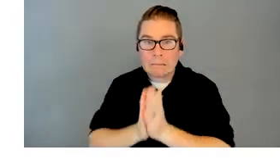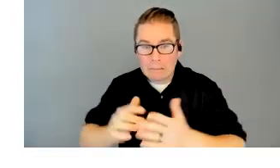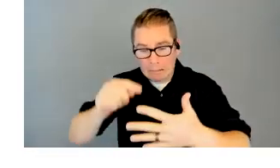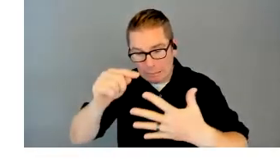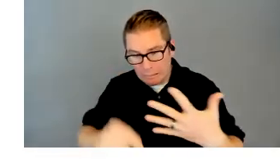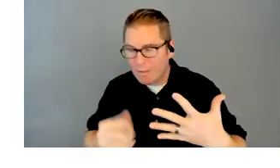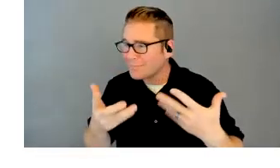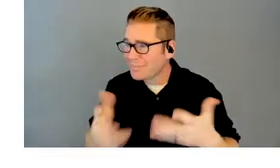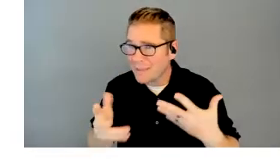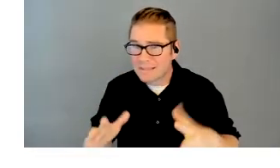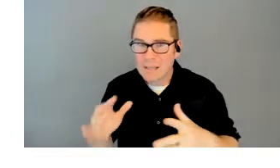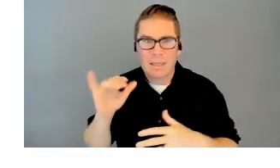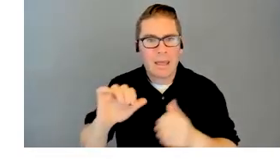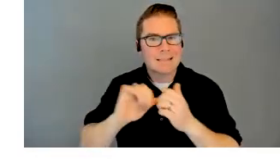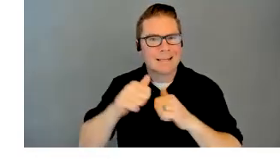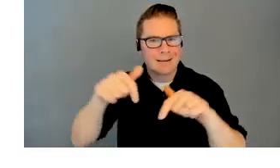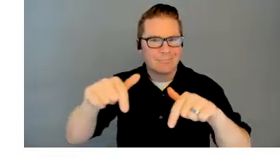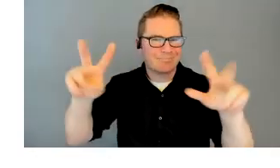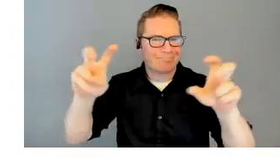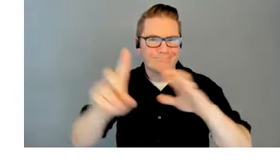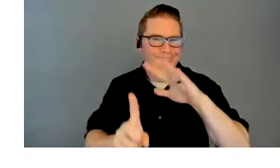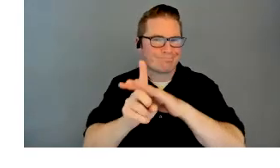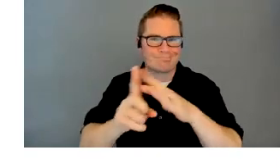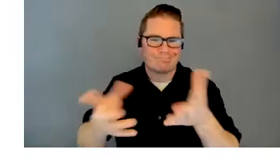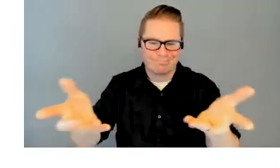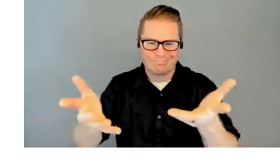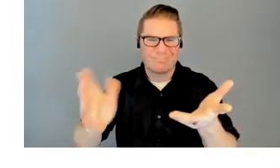We were initially trying to put this into a flex stay thread